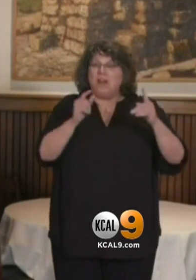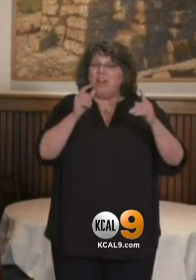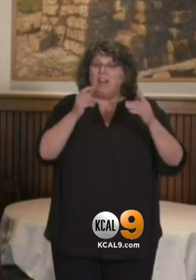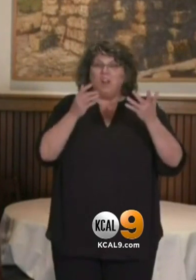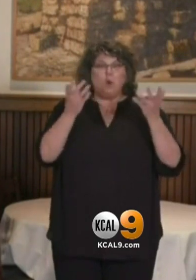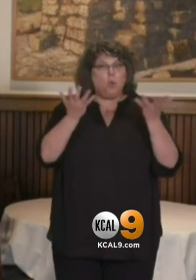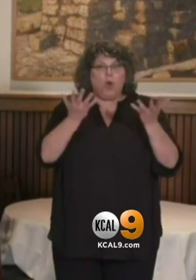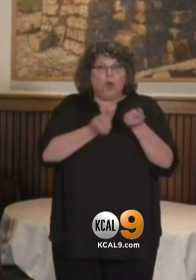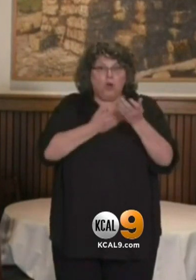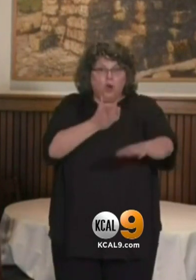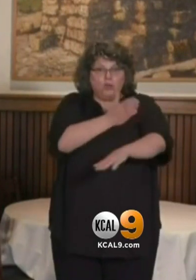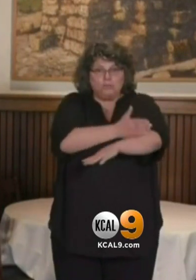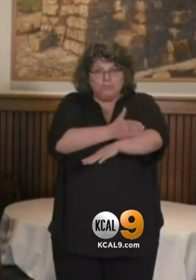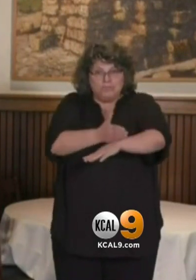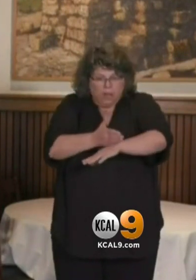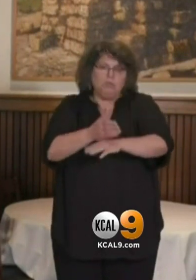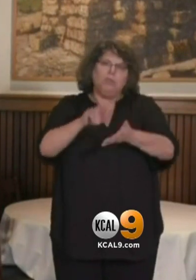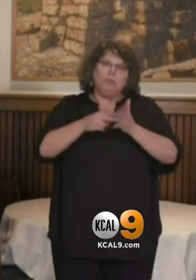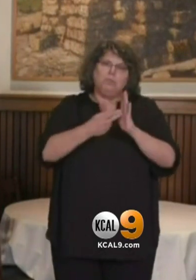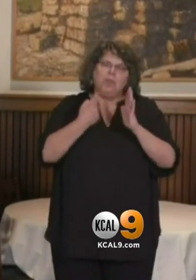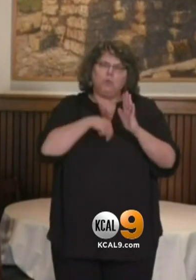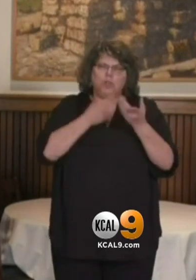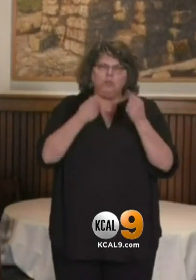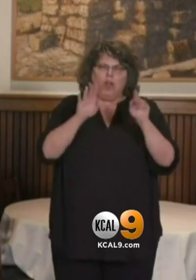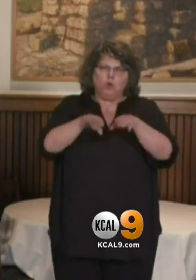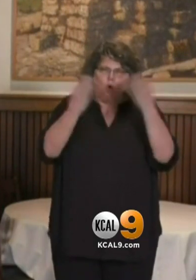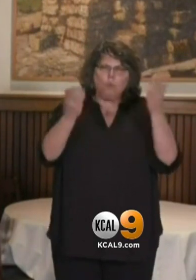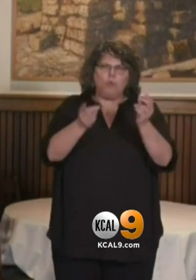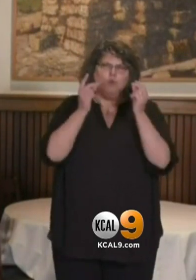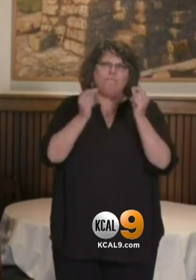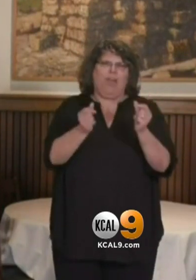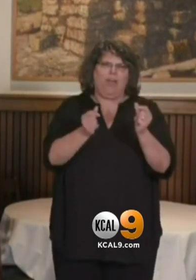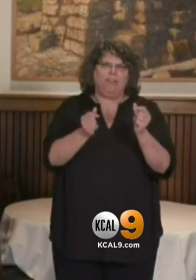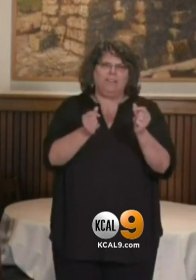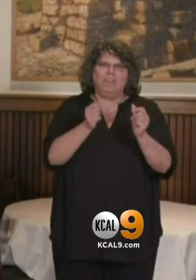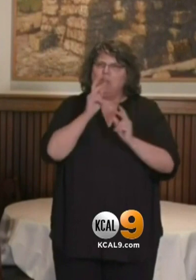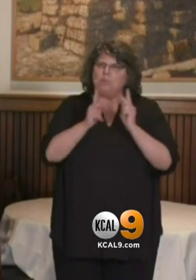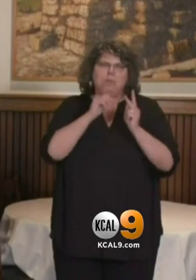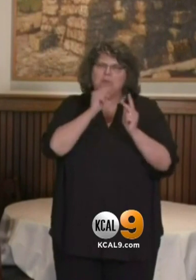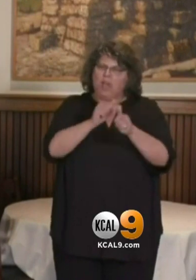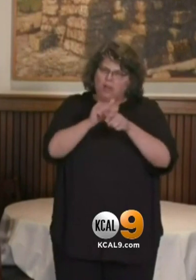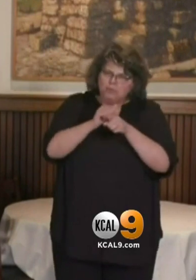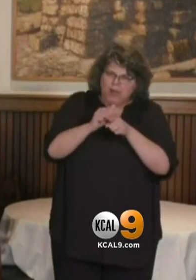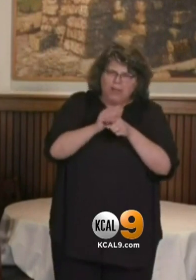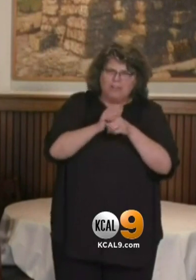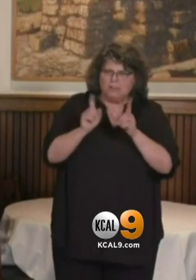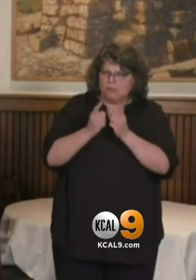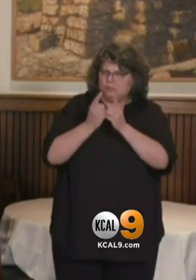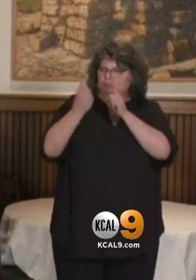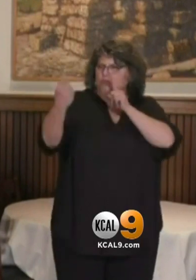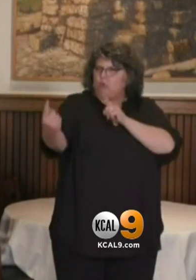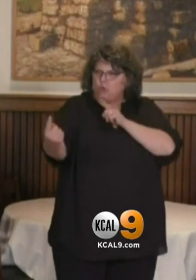CHURCH AGAIN. THE ONLY THING THAT WILL SET US BACK IS THAT WE MOVE TOO